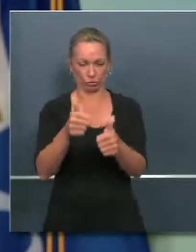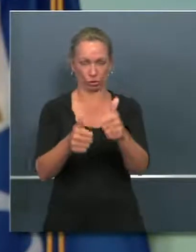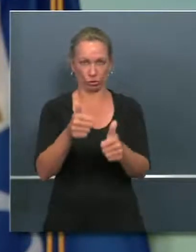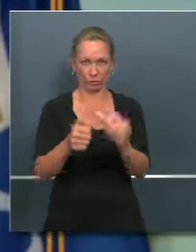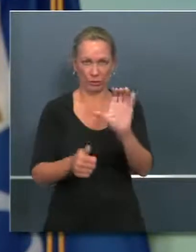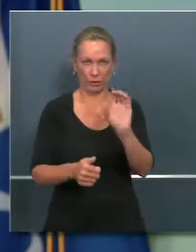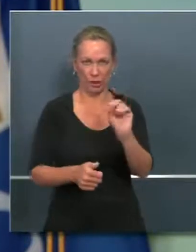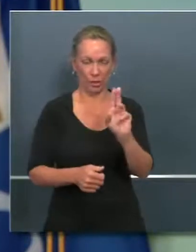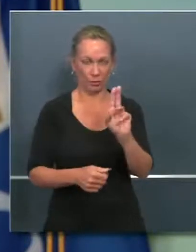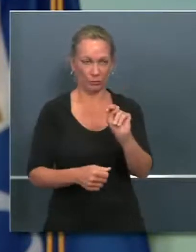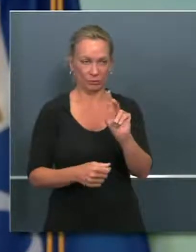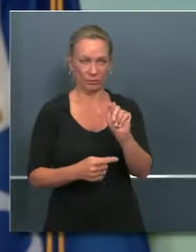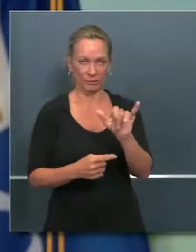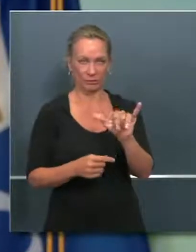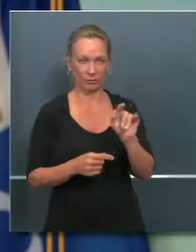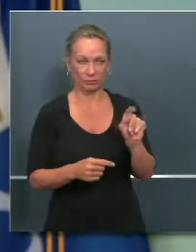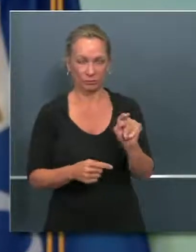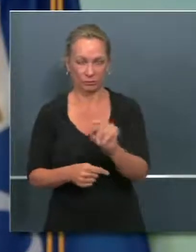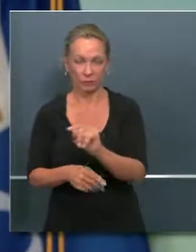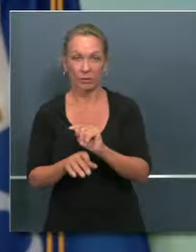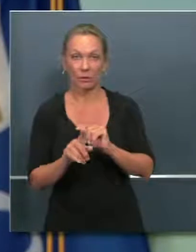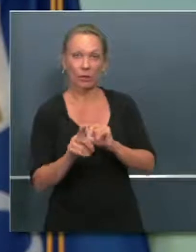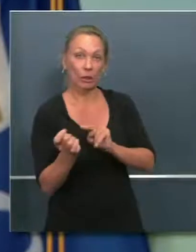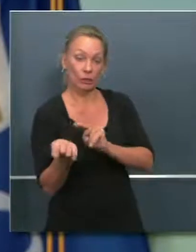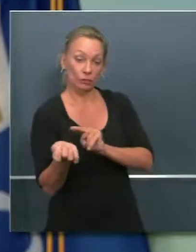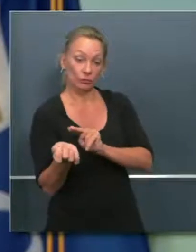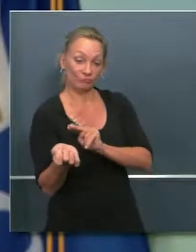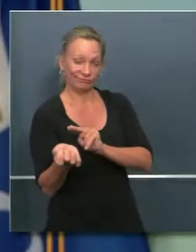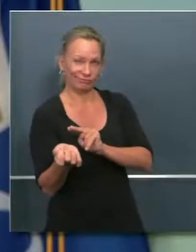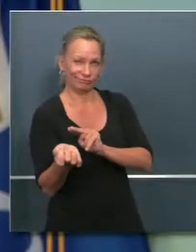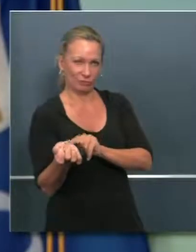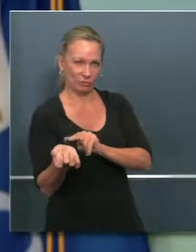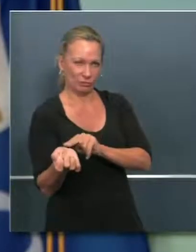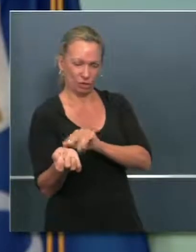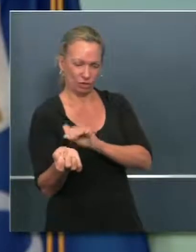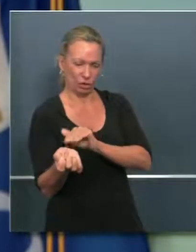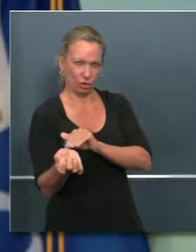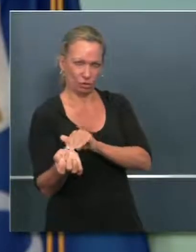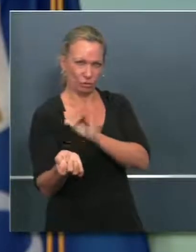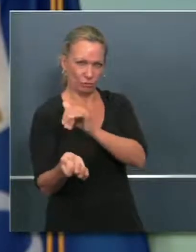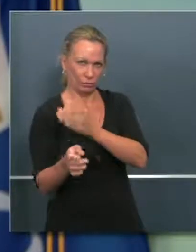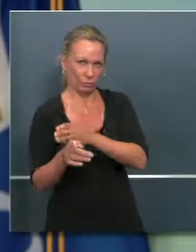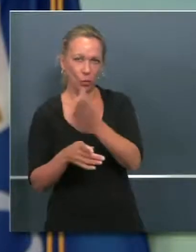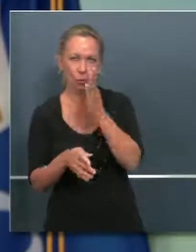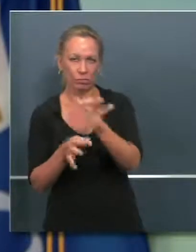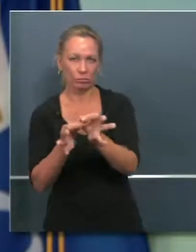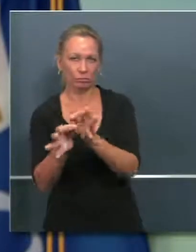the criterion conditions are to end up on this monitoring list this watch list and then work